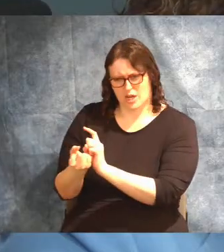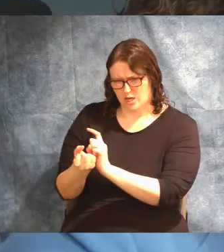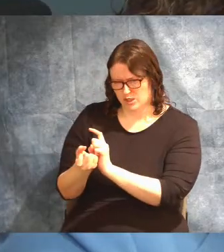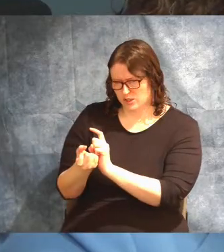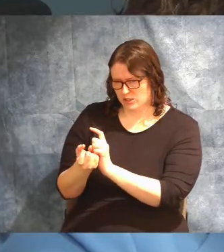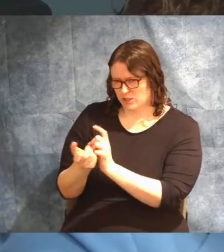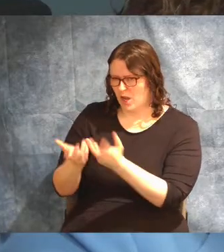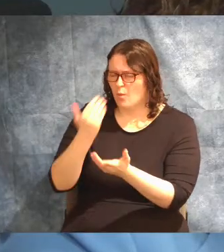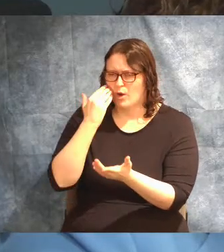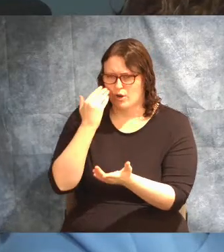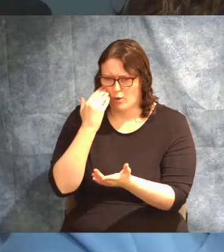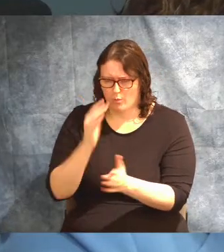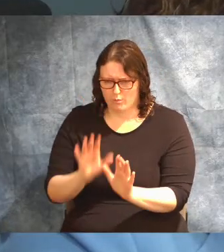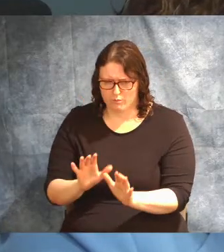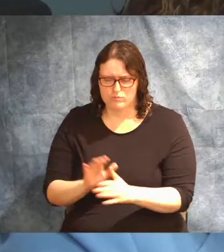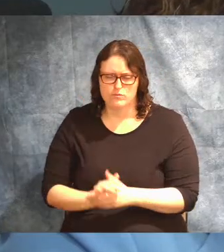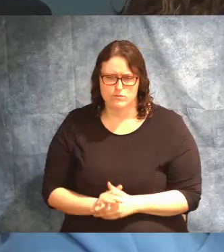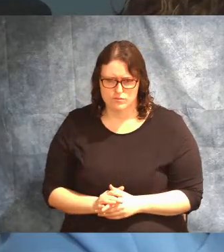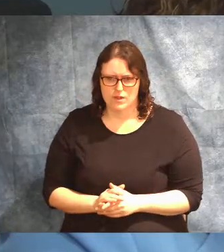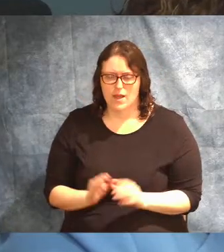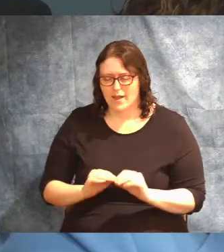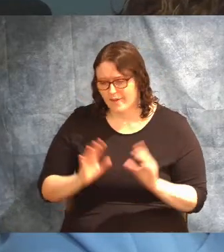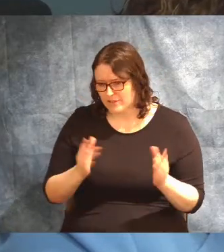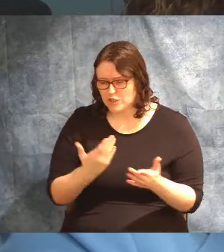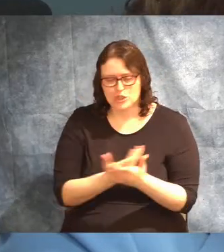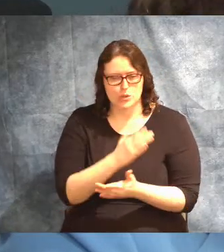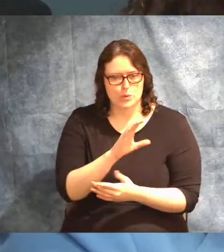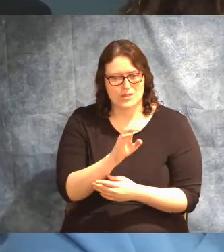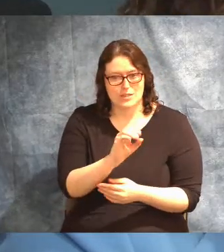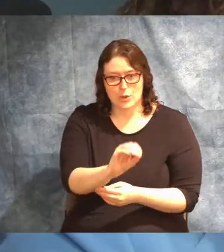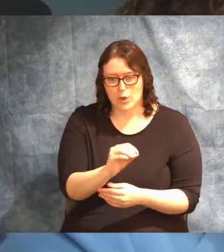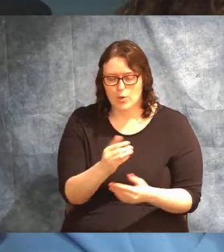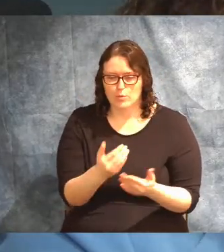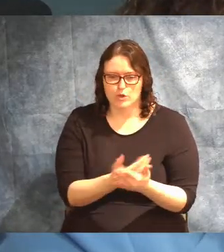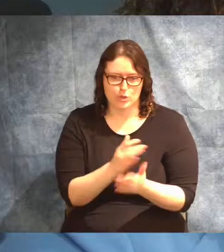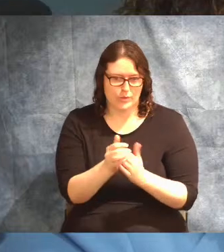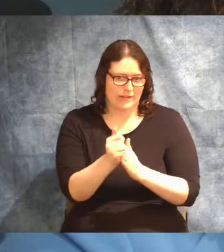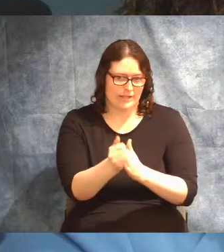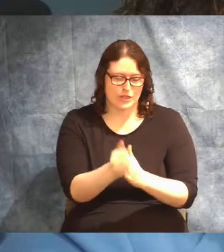So, I think with obviously with new CEOs, they come in with their own perspectives.